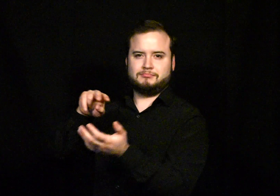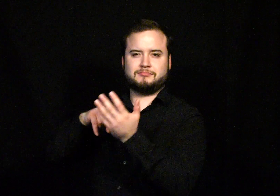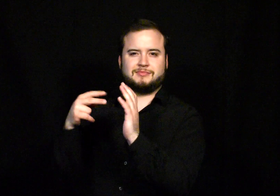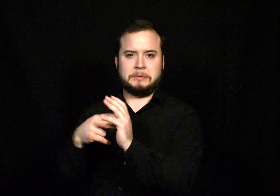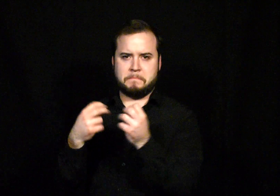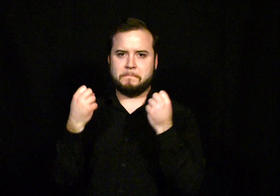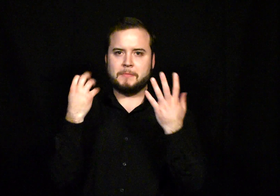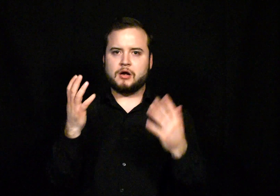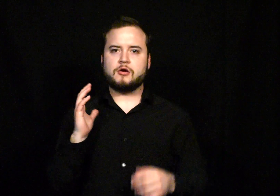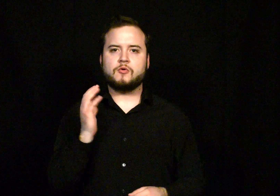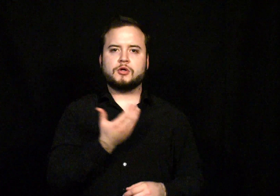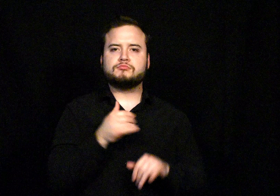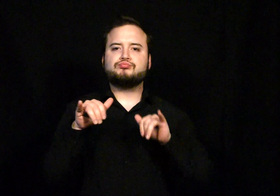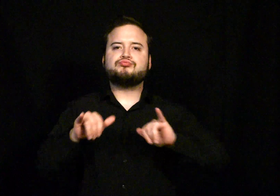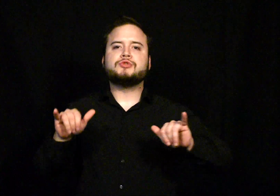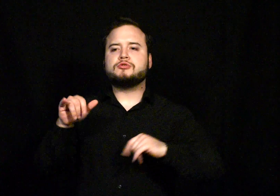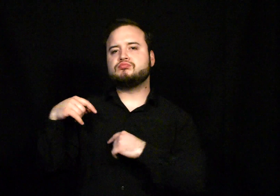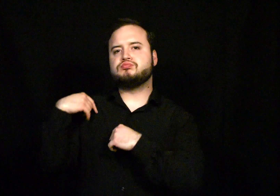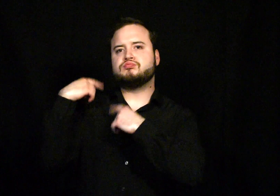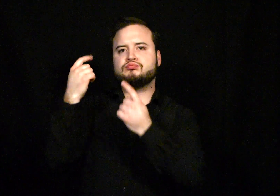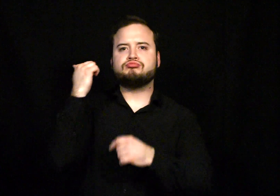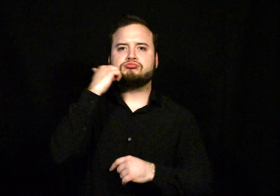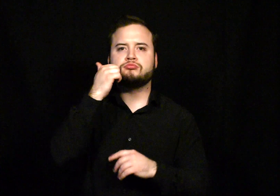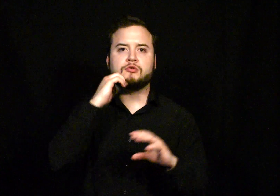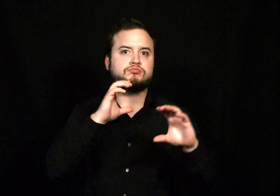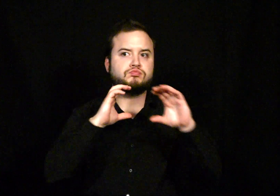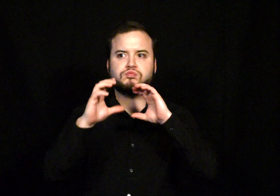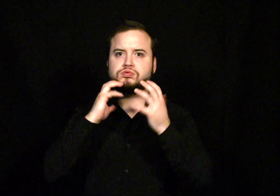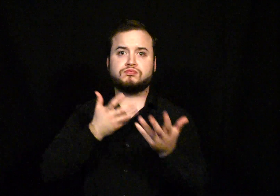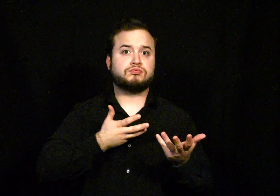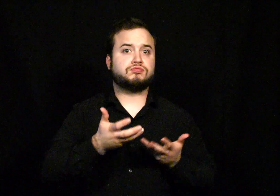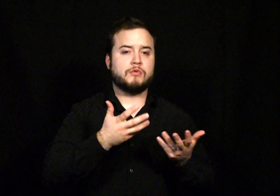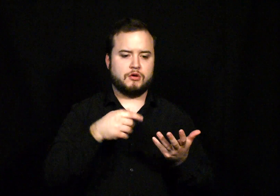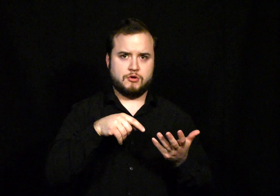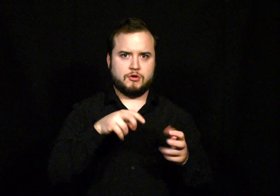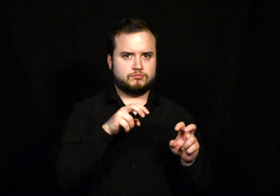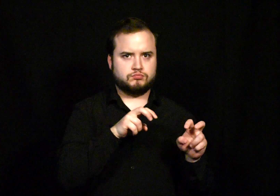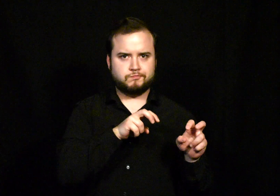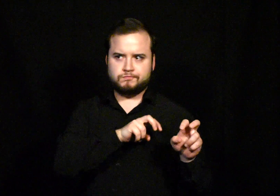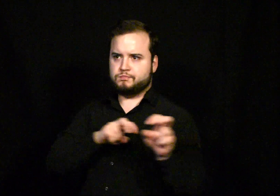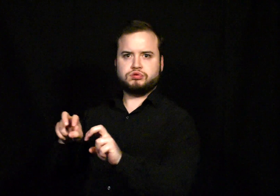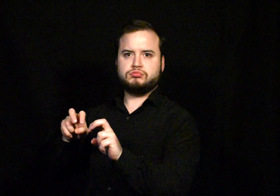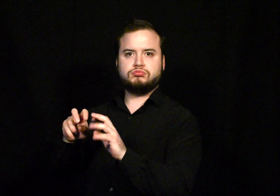many of our communications have been moved online to